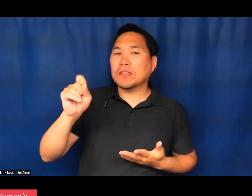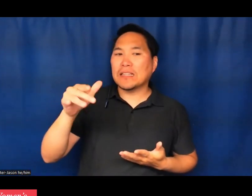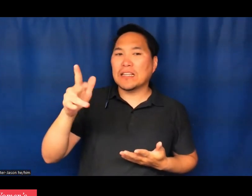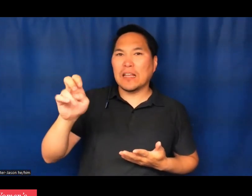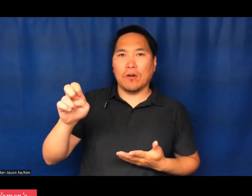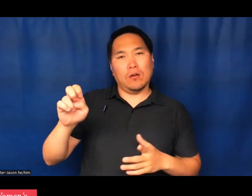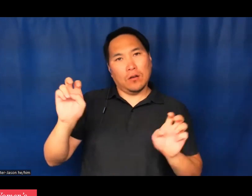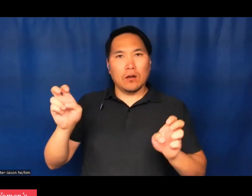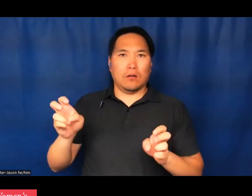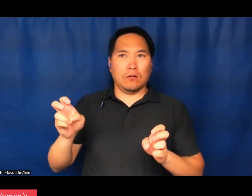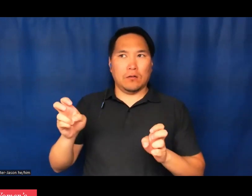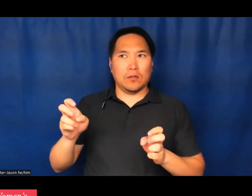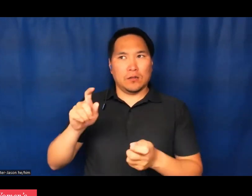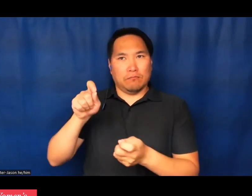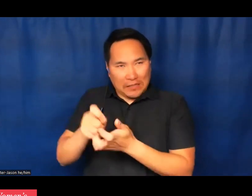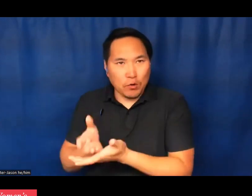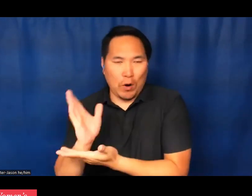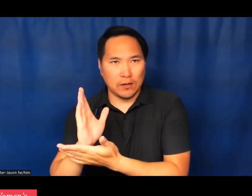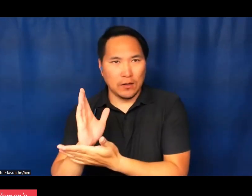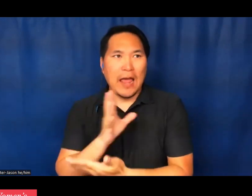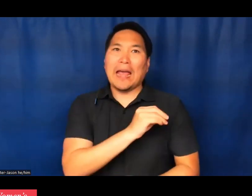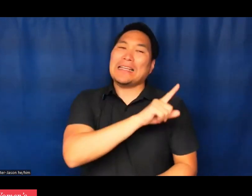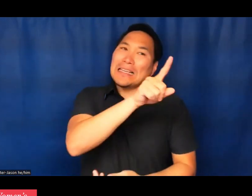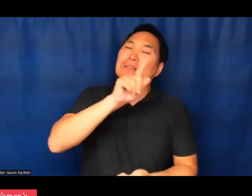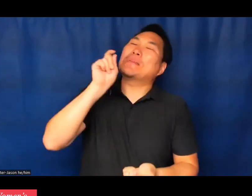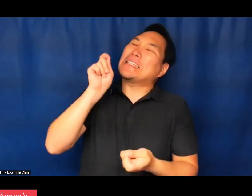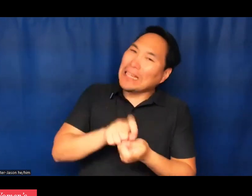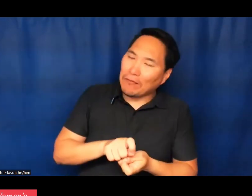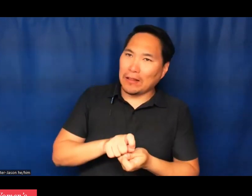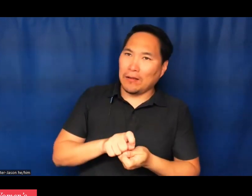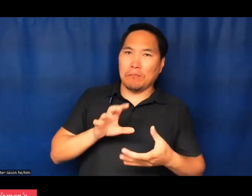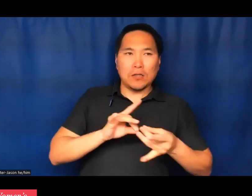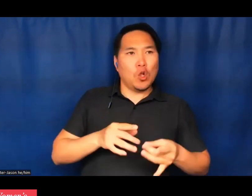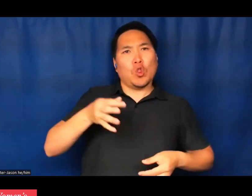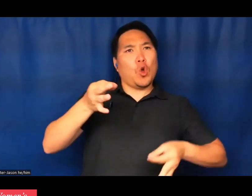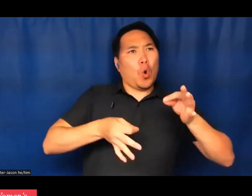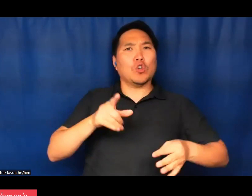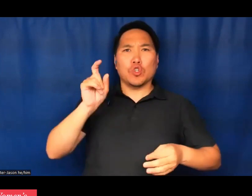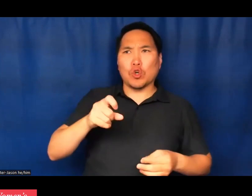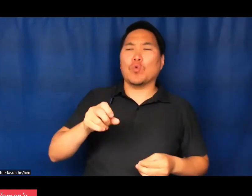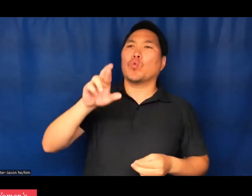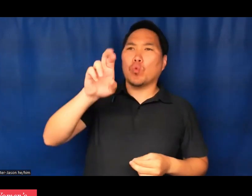rights.And he explicitly invite the Court to look for opportunities to reconsider and